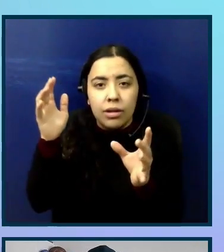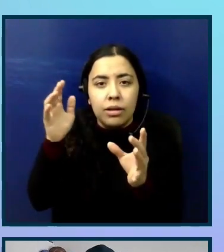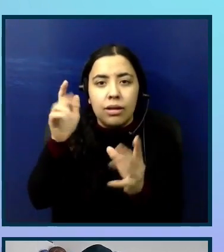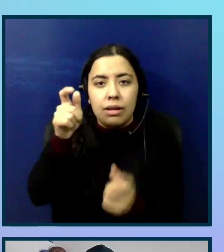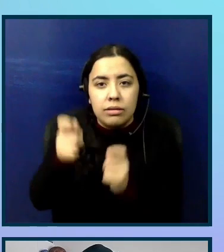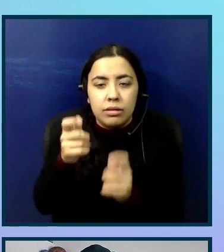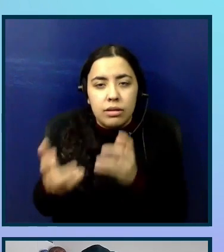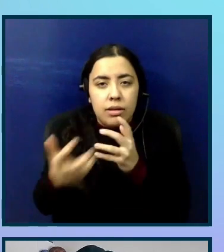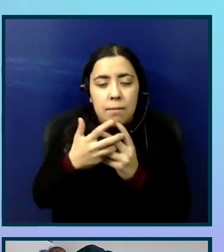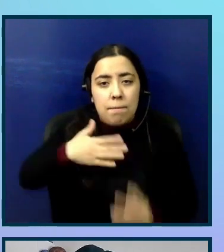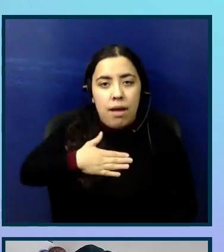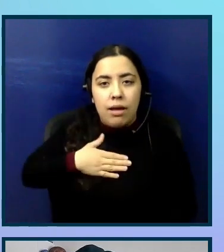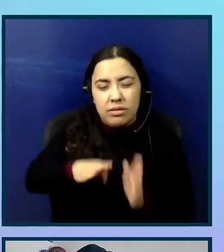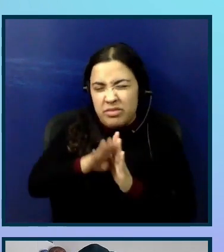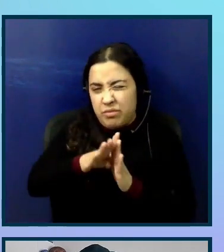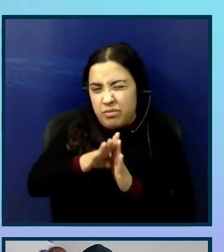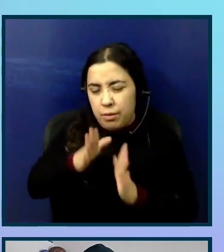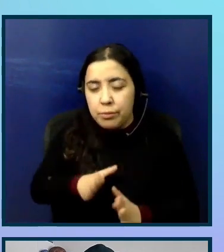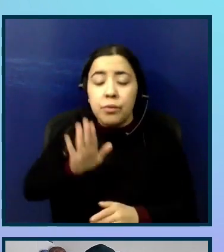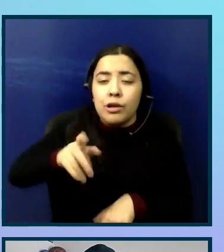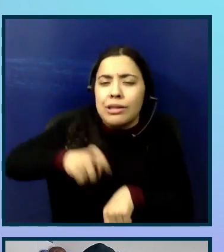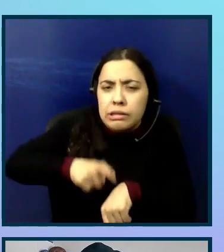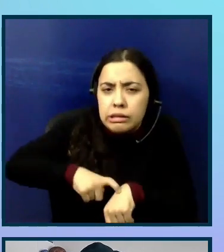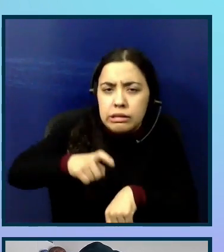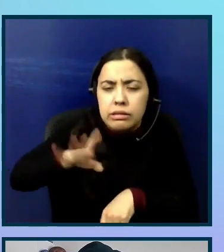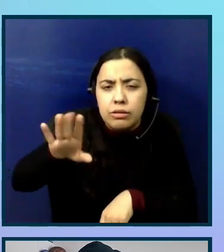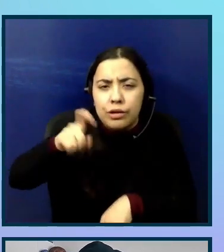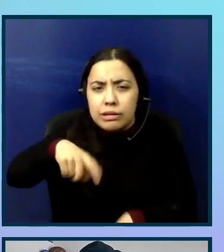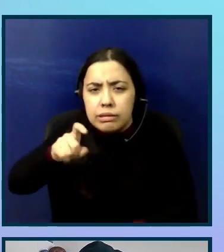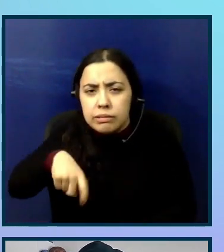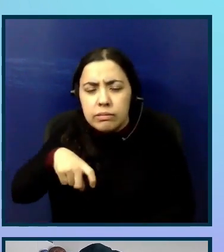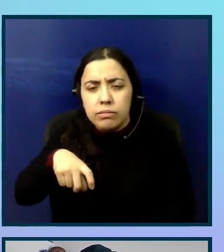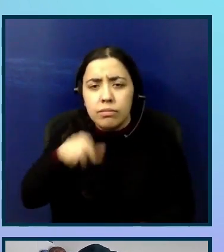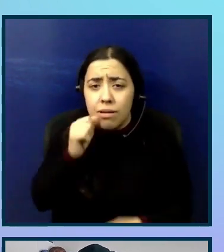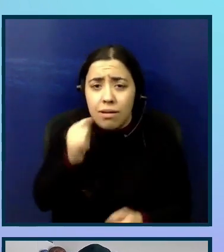not just everything. Let developers find what they need because again,